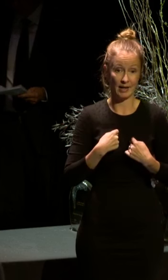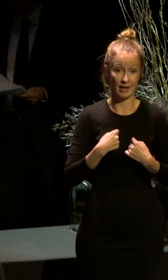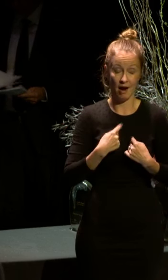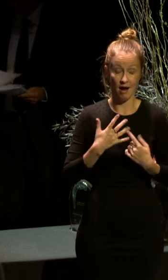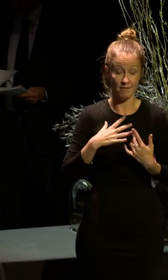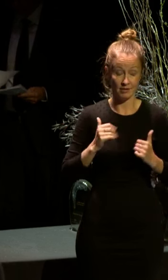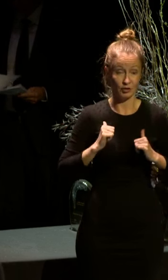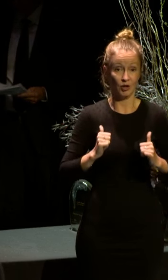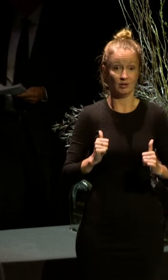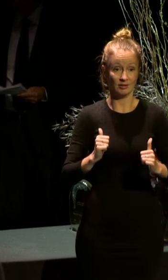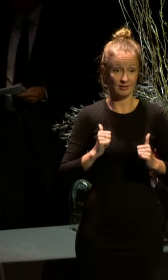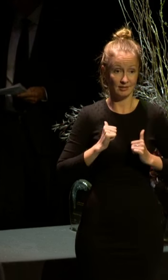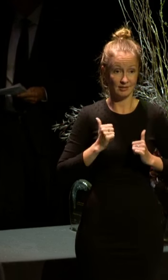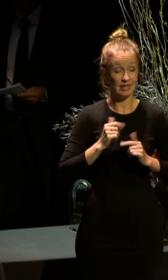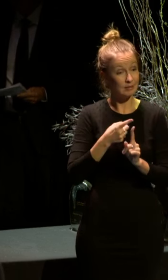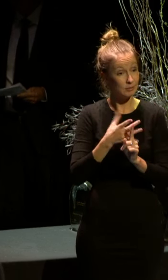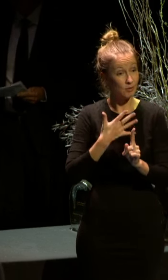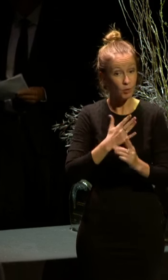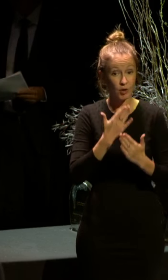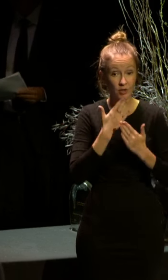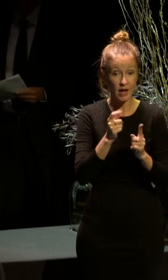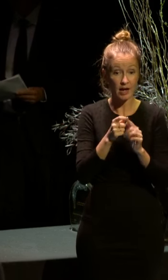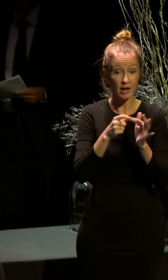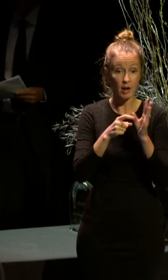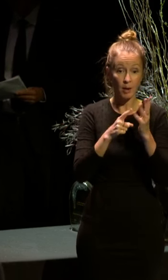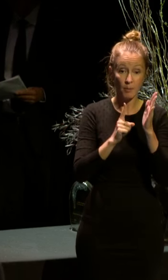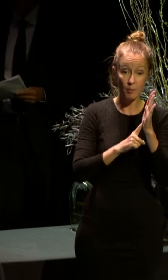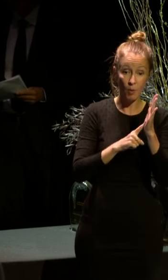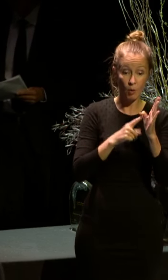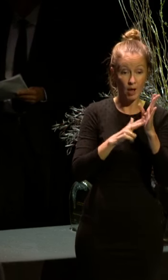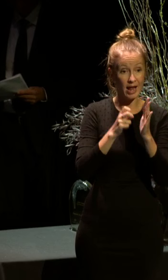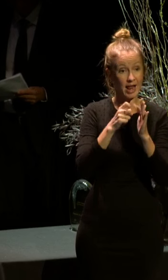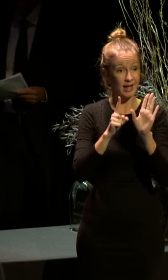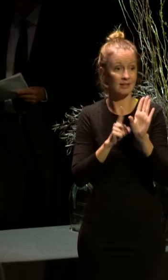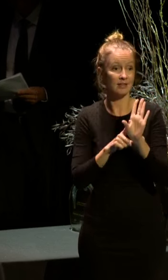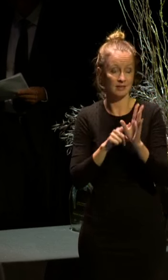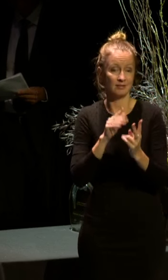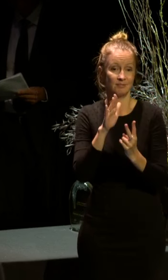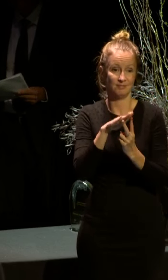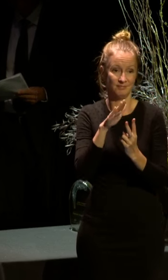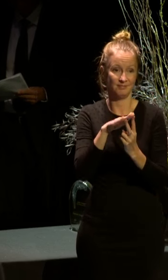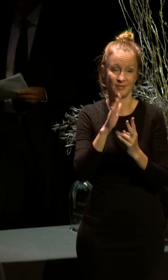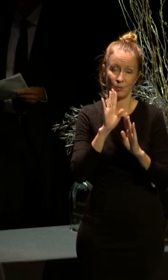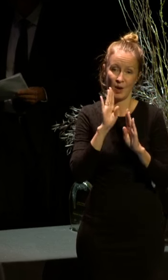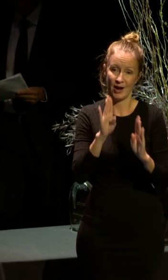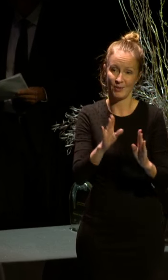I want to thank, in particular, Paul and Andy - wow!